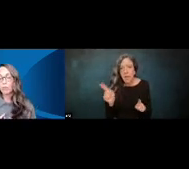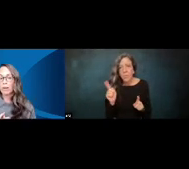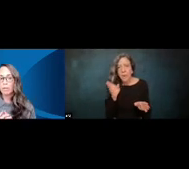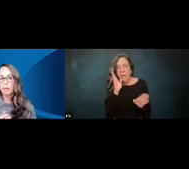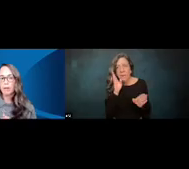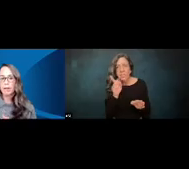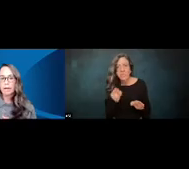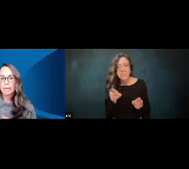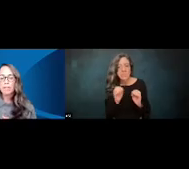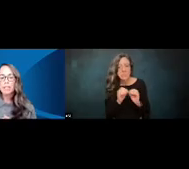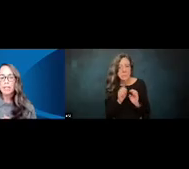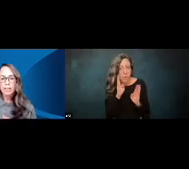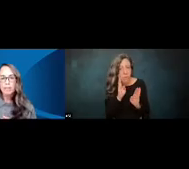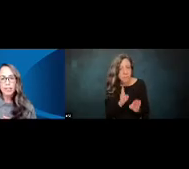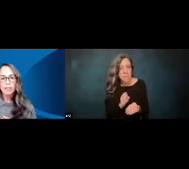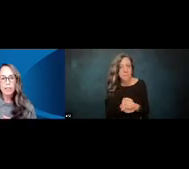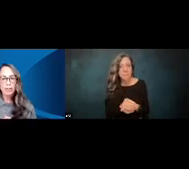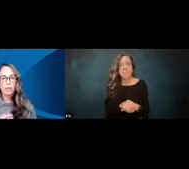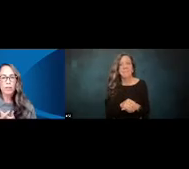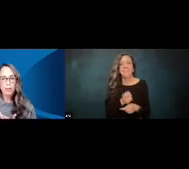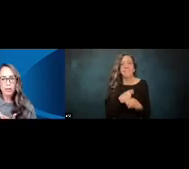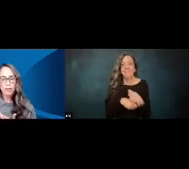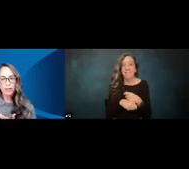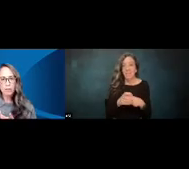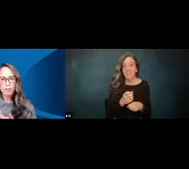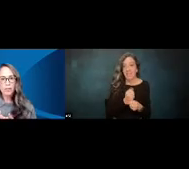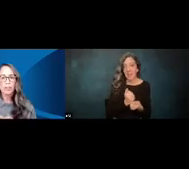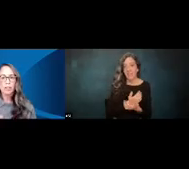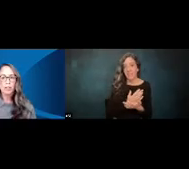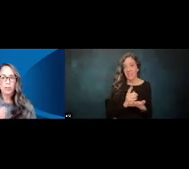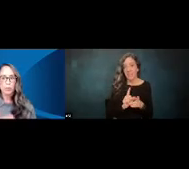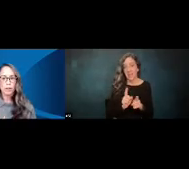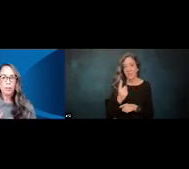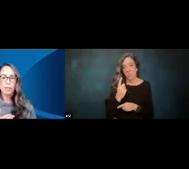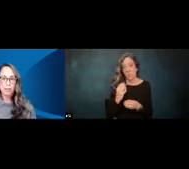just one number, it's kind of like looking at an overall grade versus seeing scores